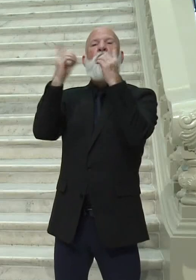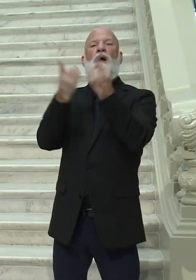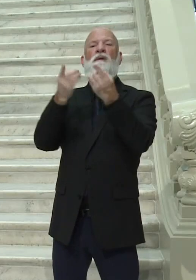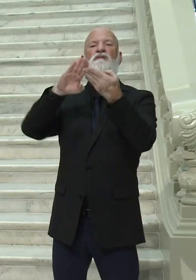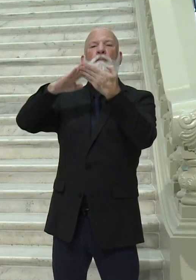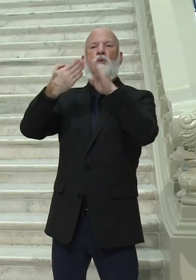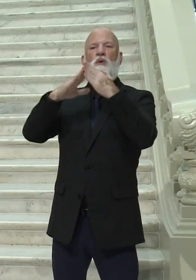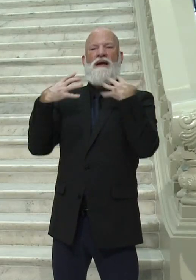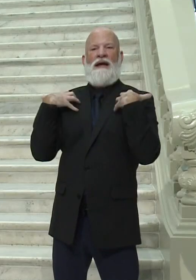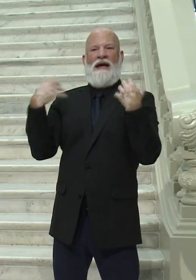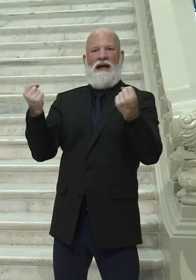BERRY, BERRY, DEPARTMENT BERRY, DEPARTMENT OF